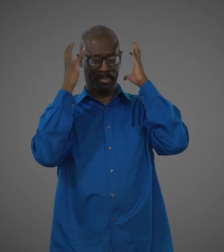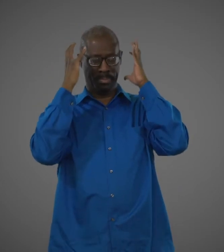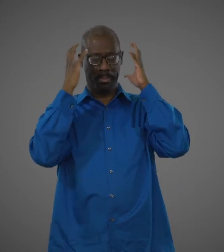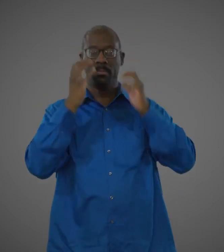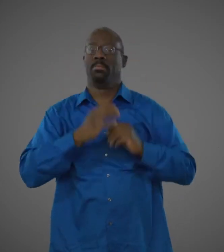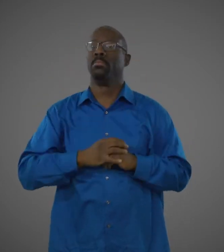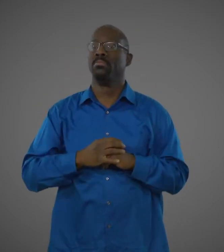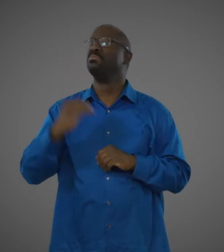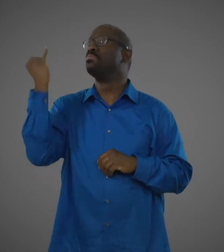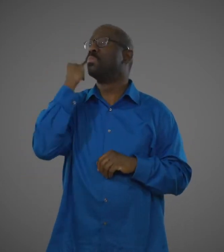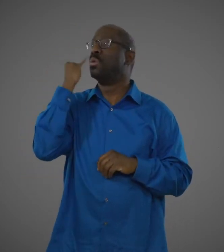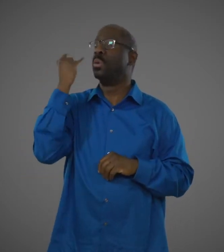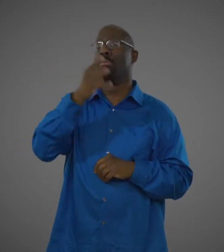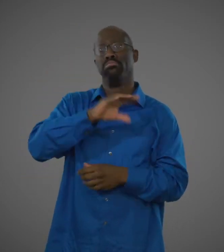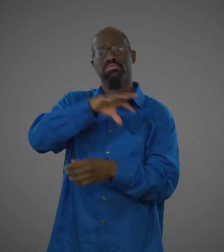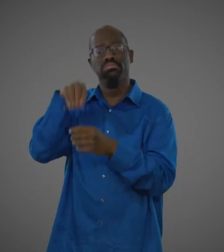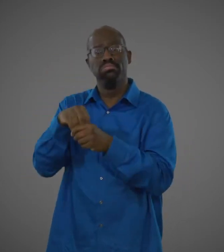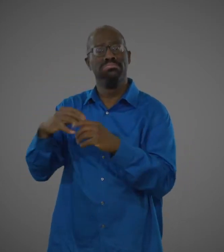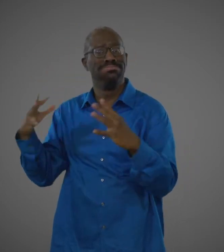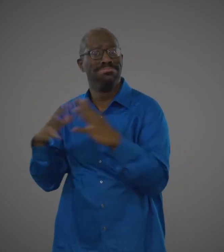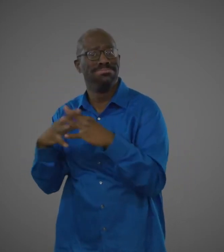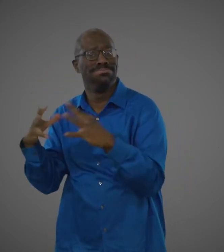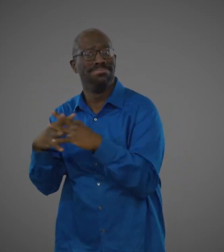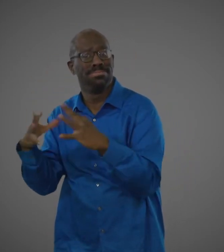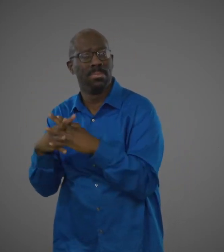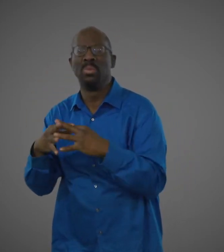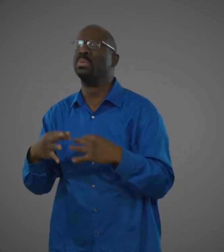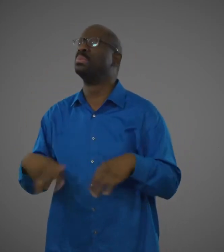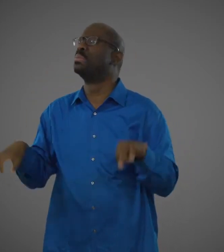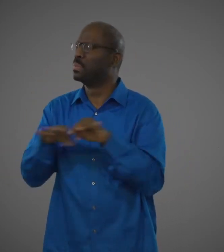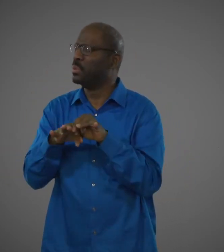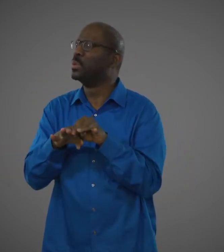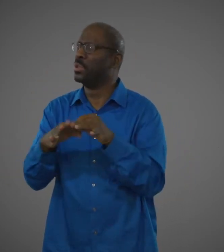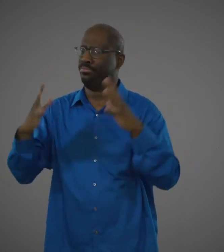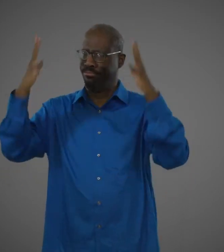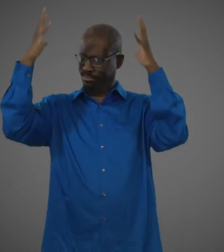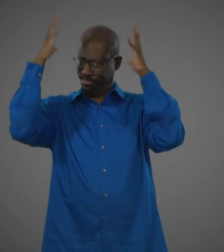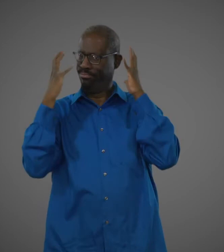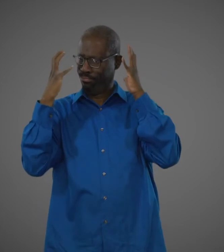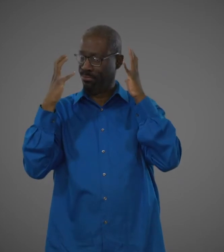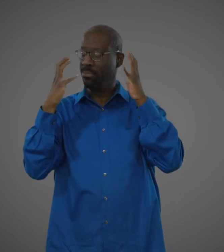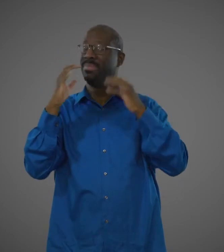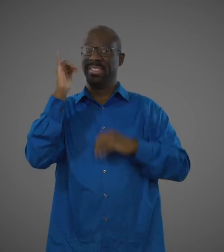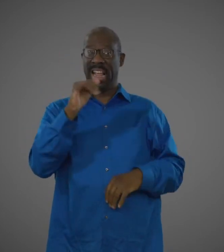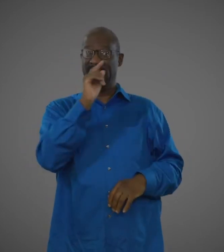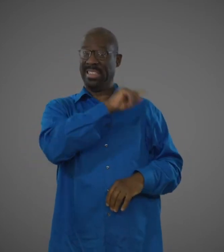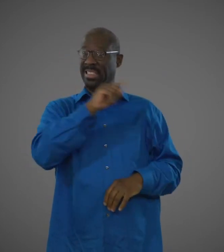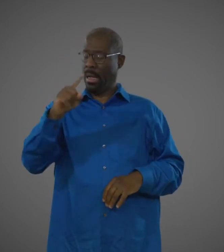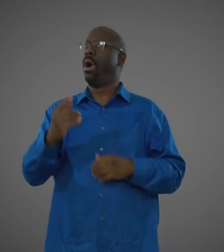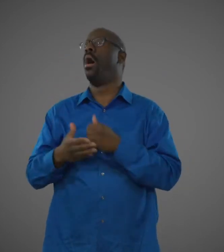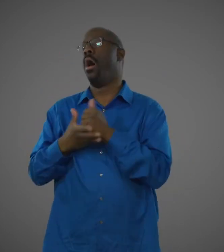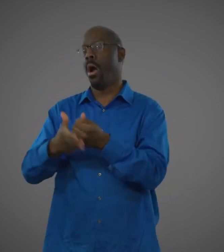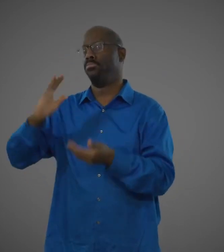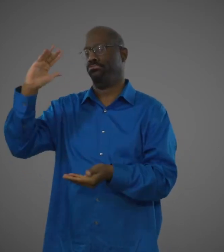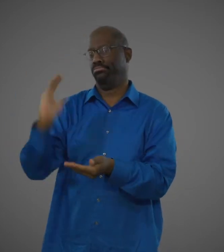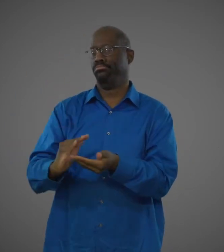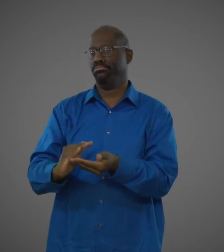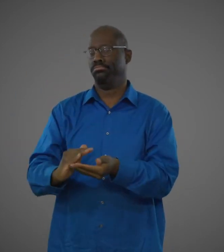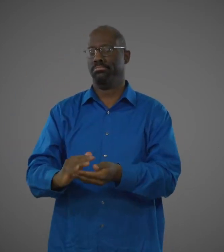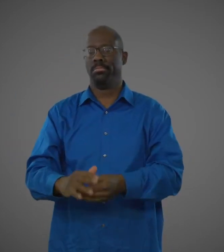If you play sports like football, wear a helmet. These suggestions will lessen your chances